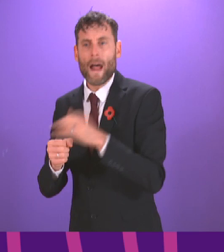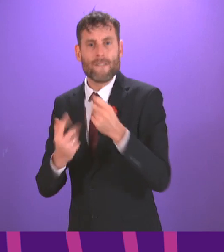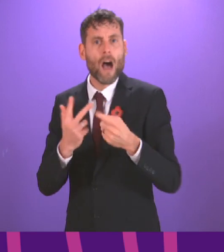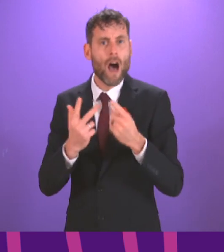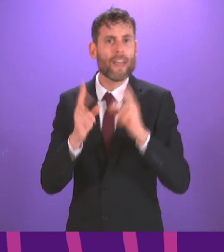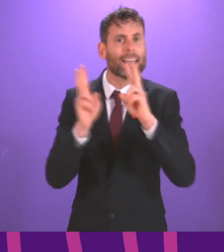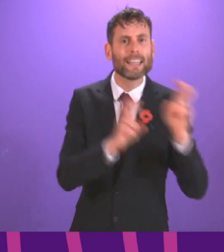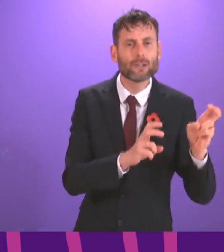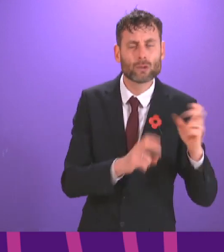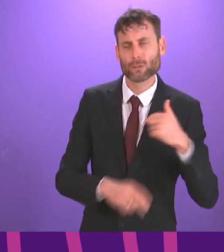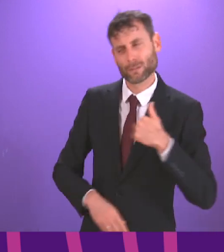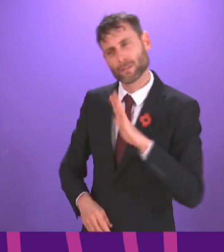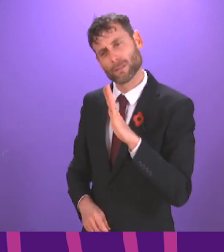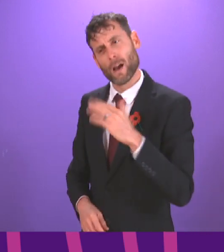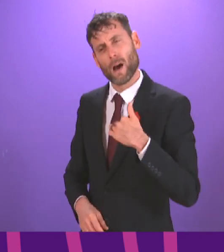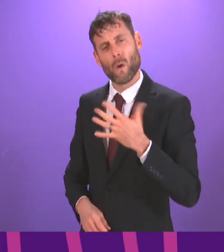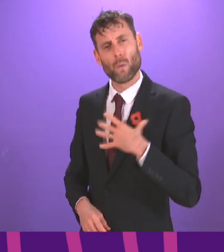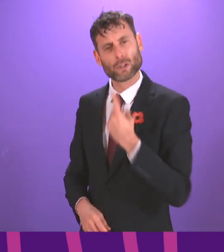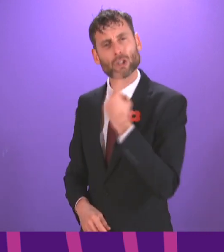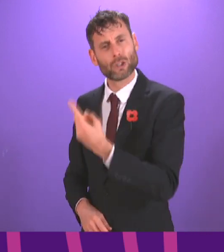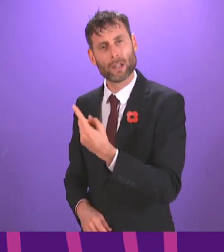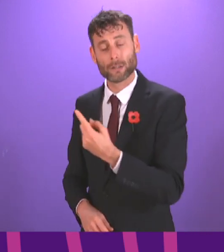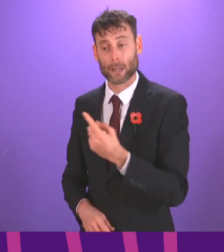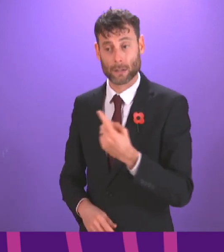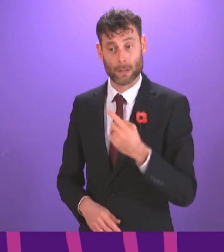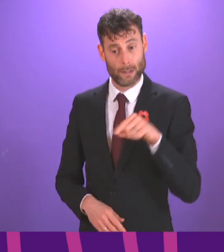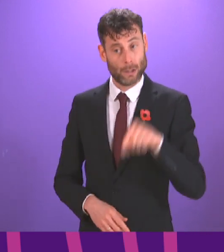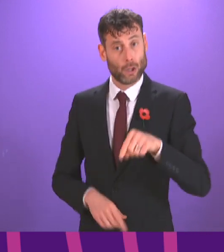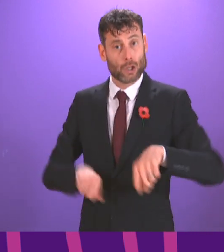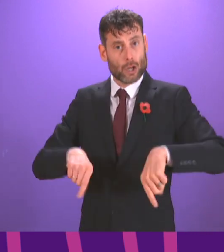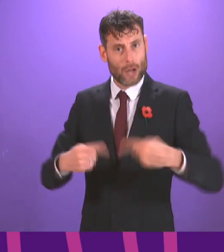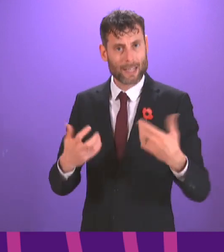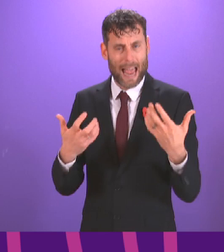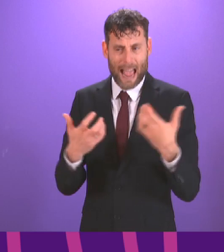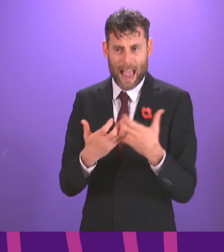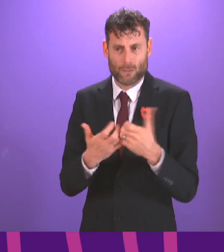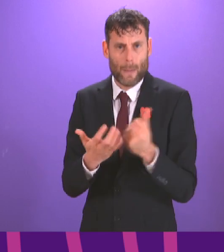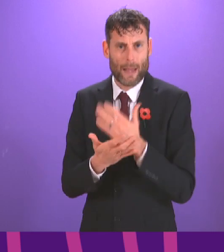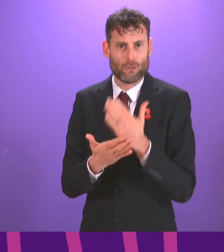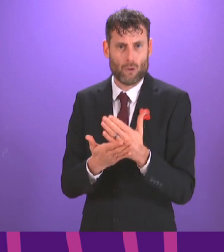I suggest that part of that challenge comes from including a significant statement like